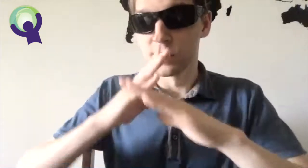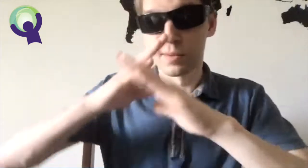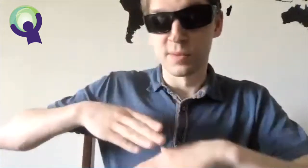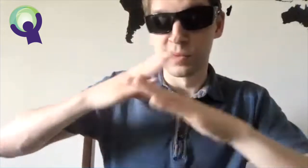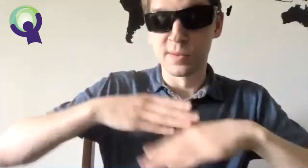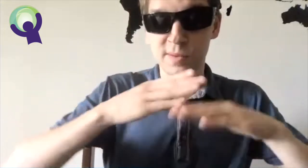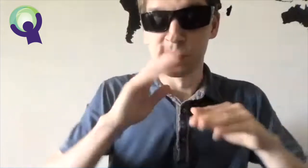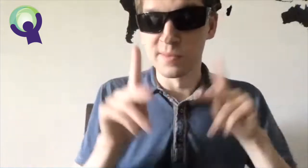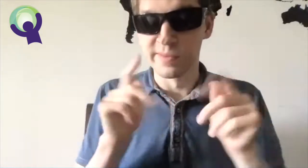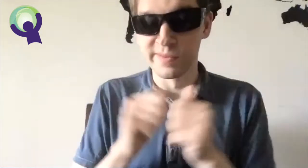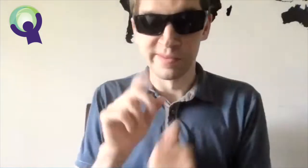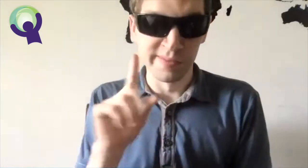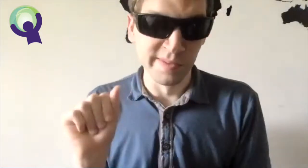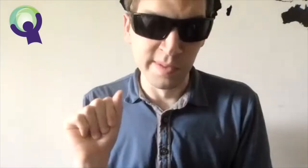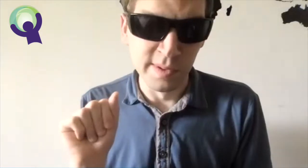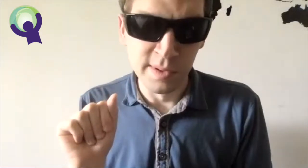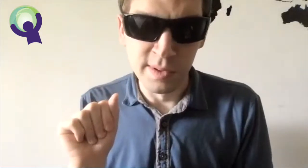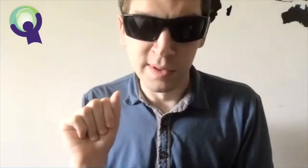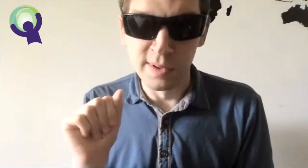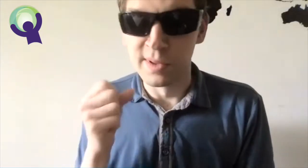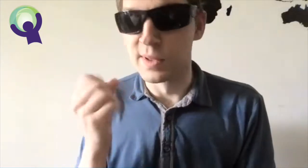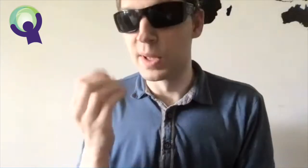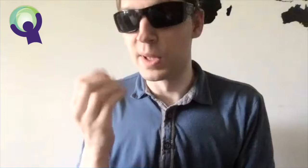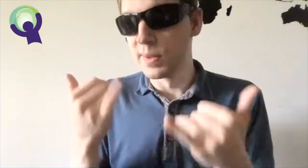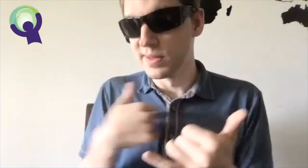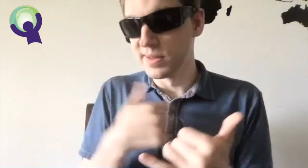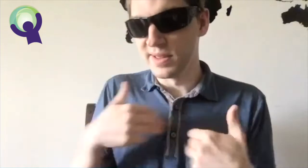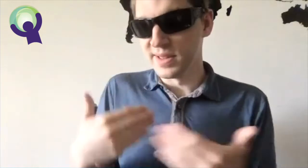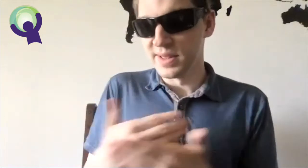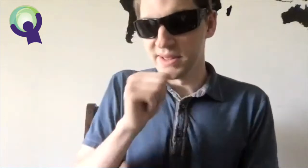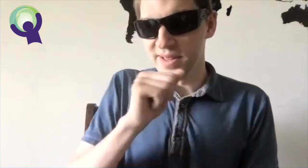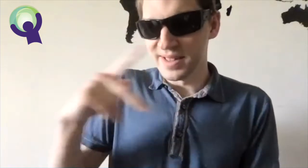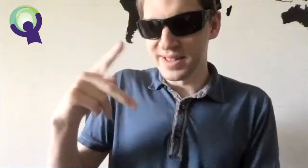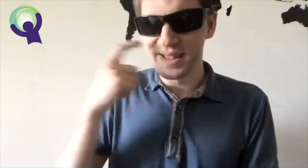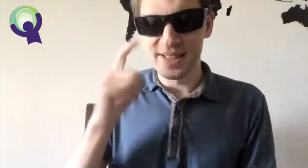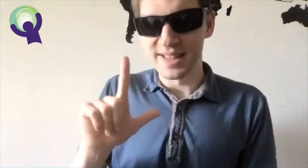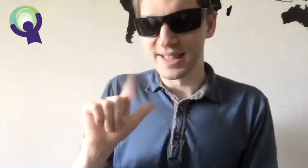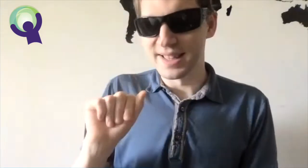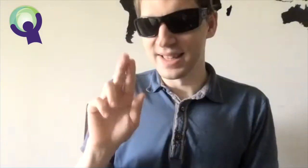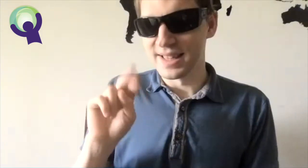Really it's about breaking down communication barriers.